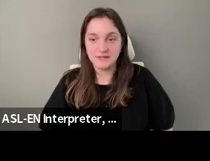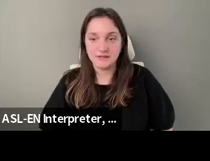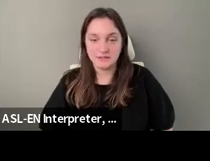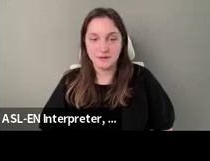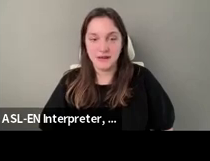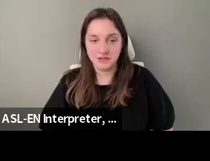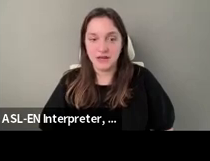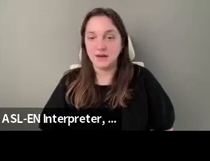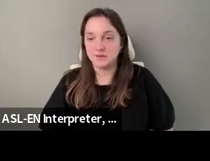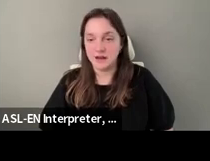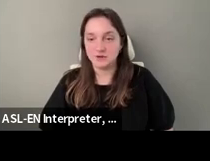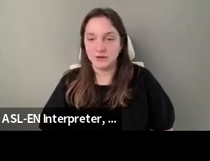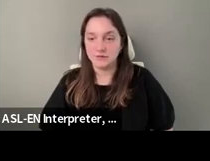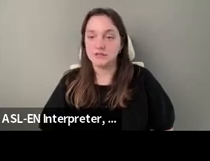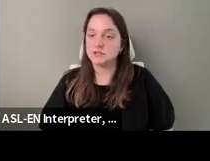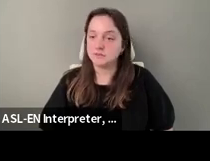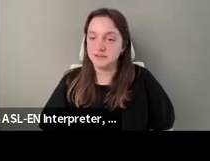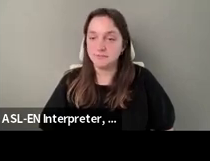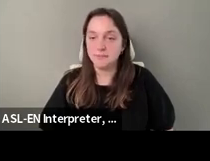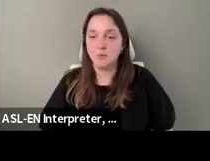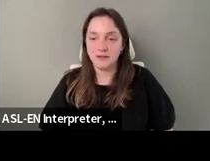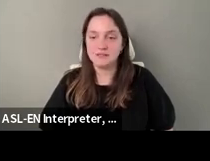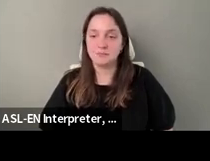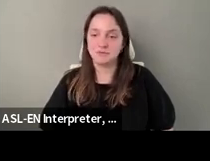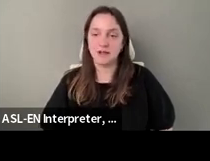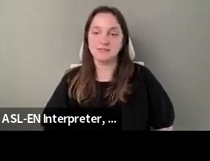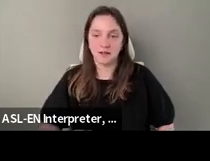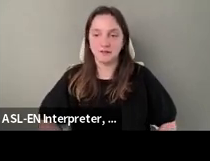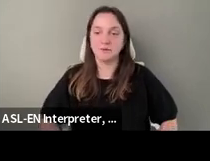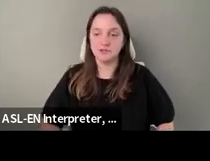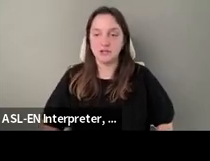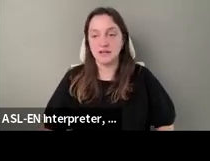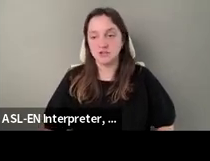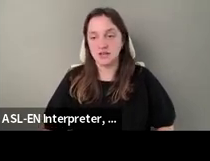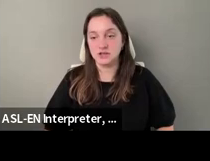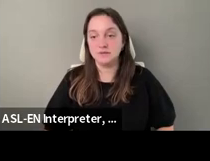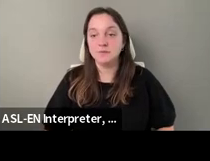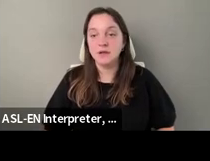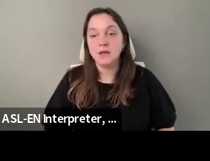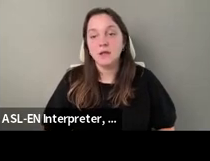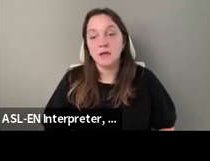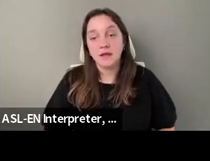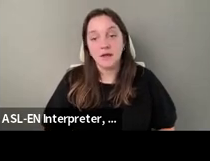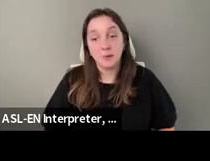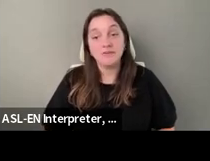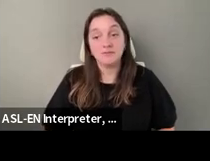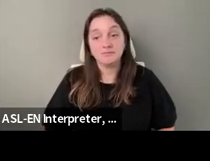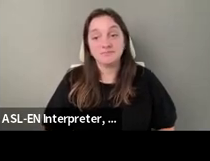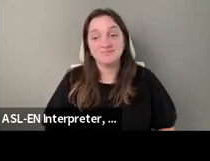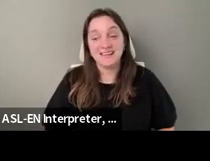deaf people we need to provide sign language in education. However, that's not what's happening. What we see is that